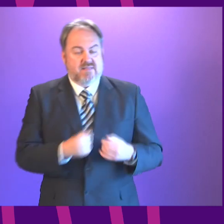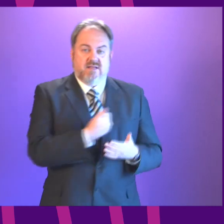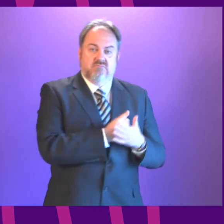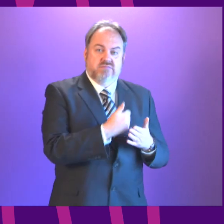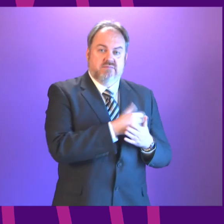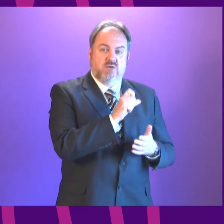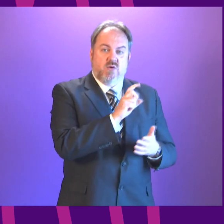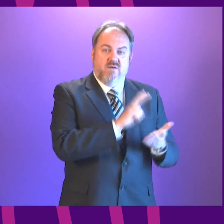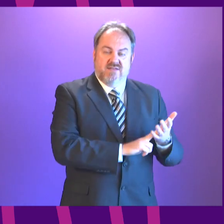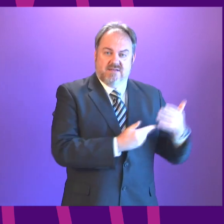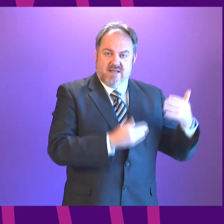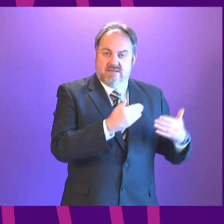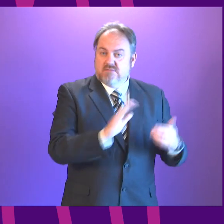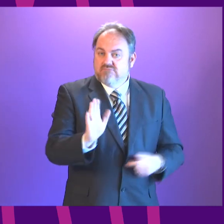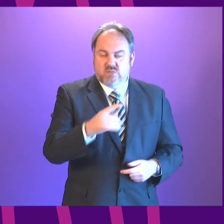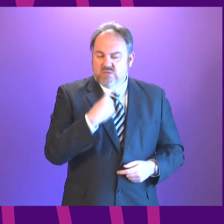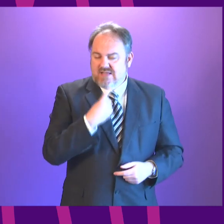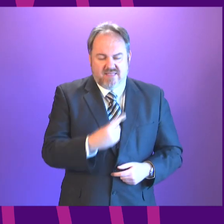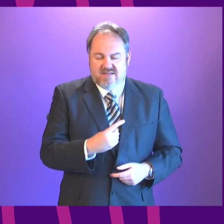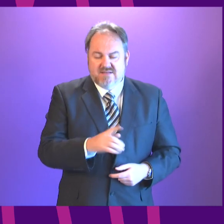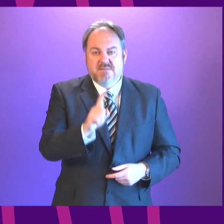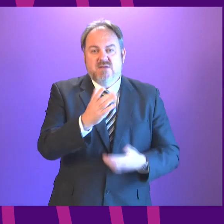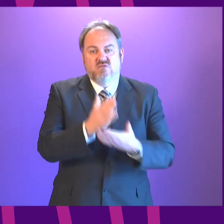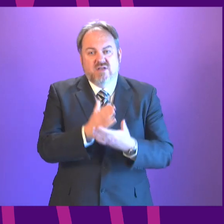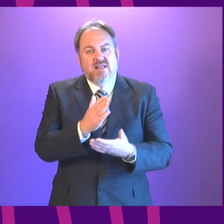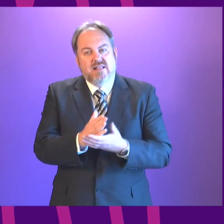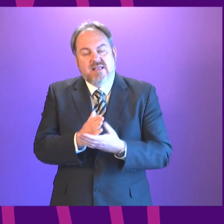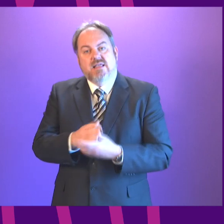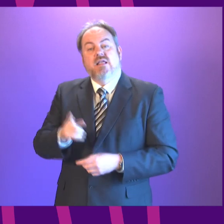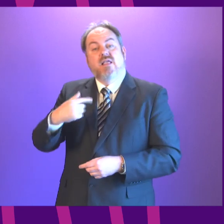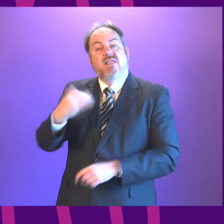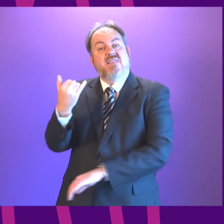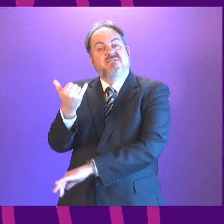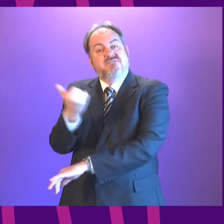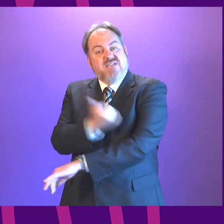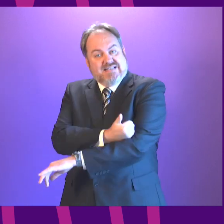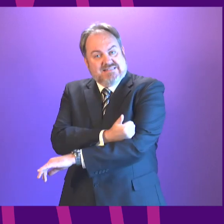any evidence so far that it will undermine the effectiveness of vaccines or treatments.